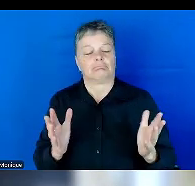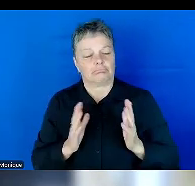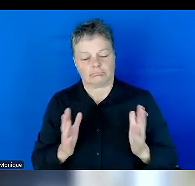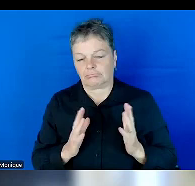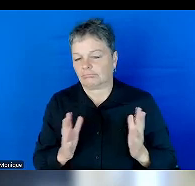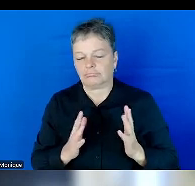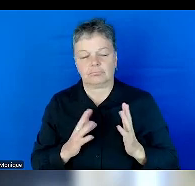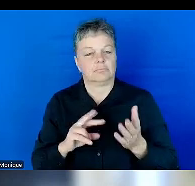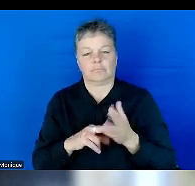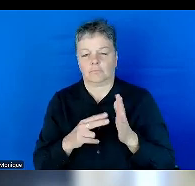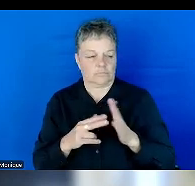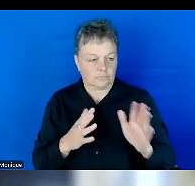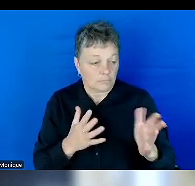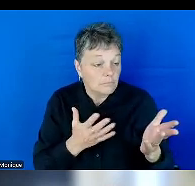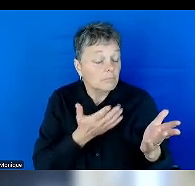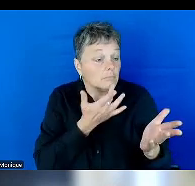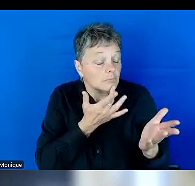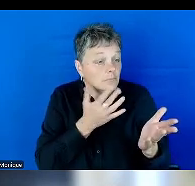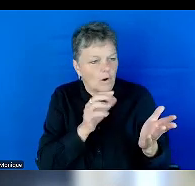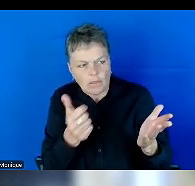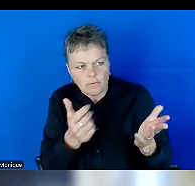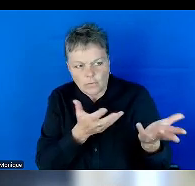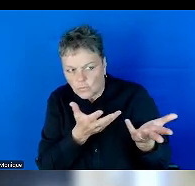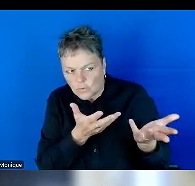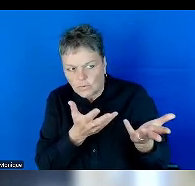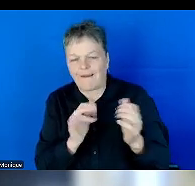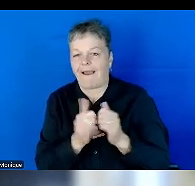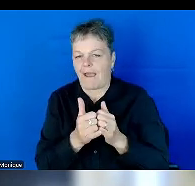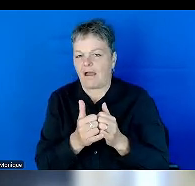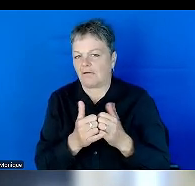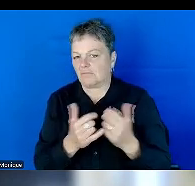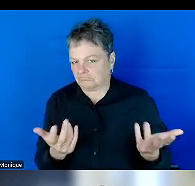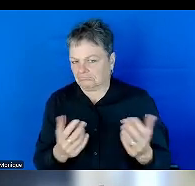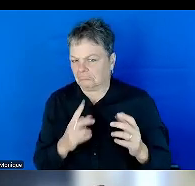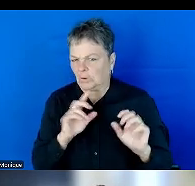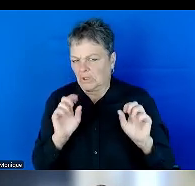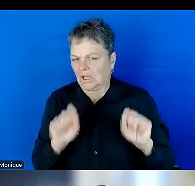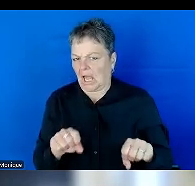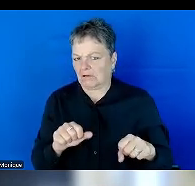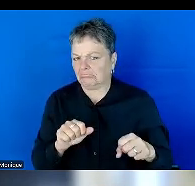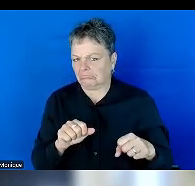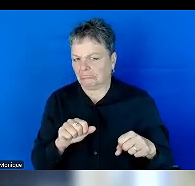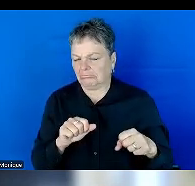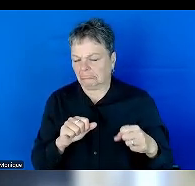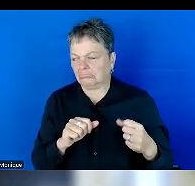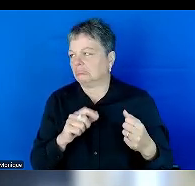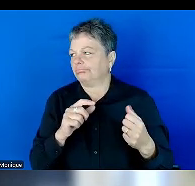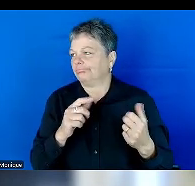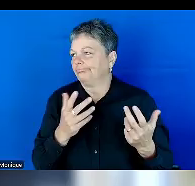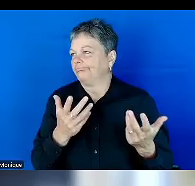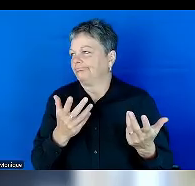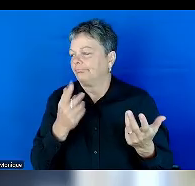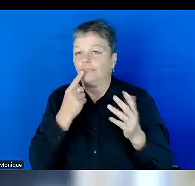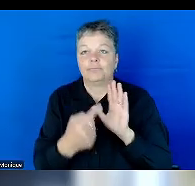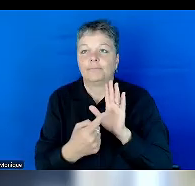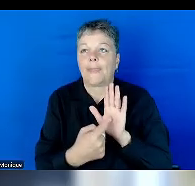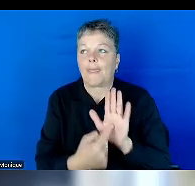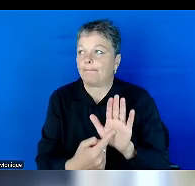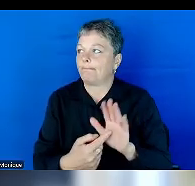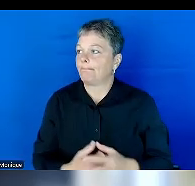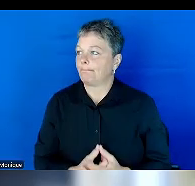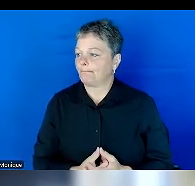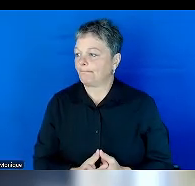needs and and provide that service in a different way. Uh some, for example, um you know, we could